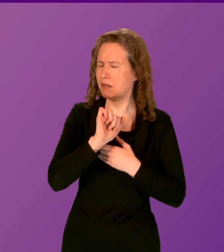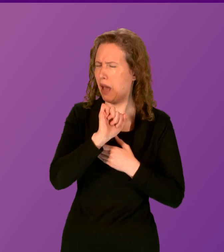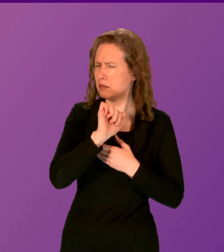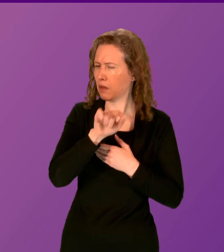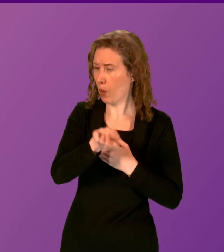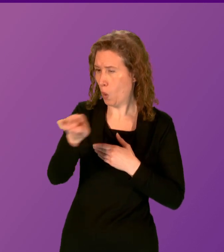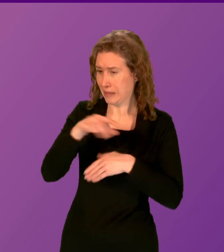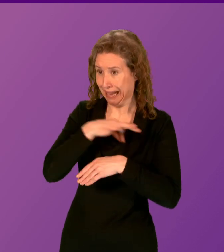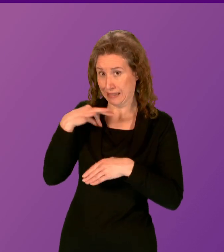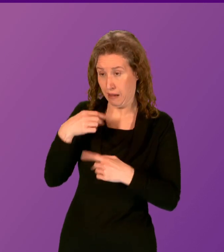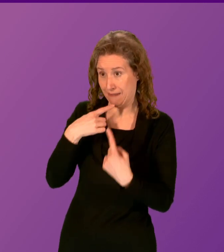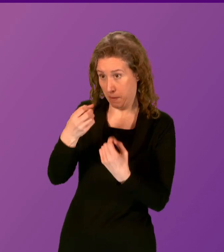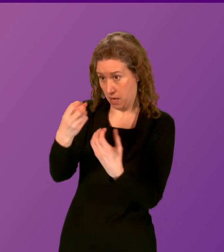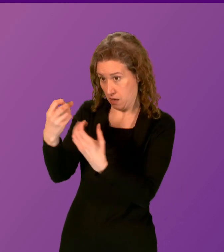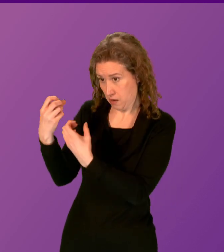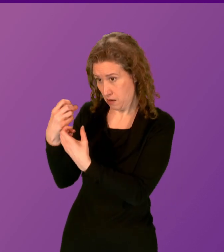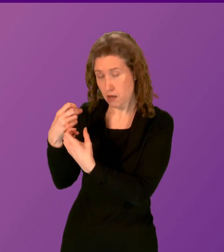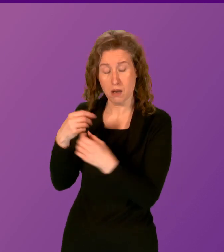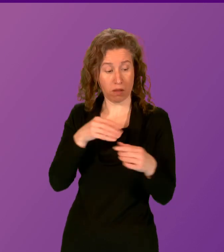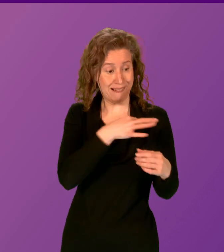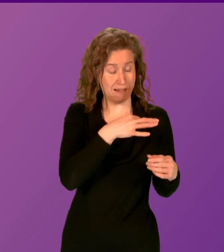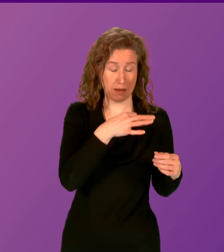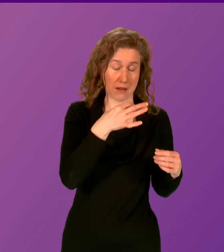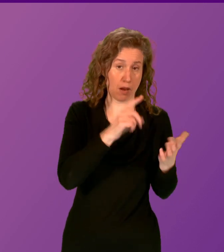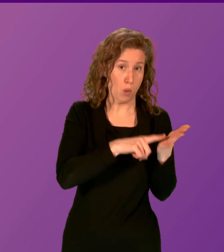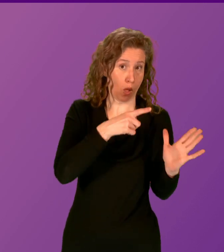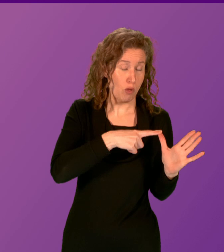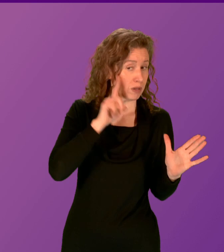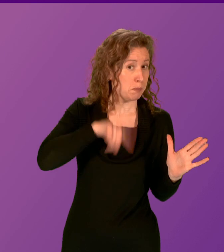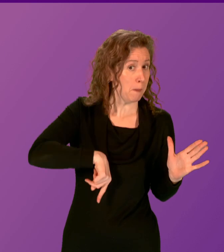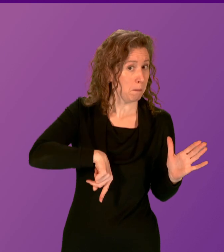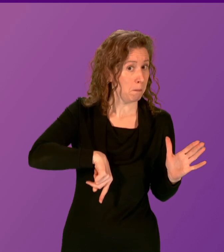that those clinical opinions are not being taken into account.